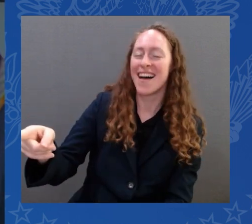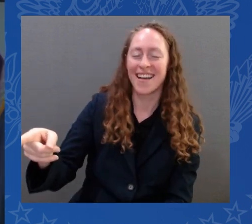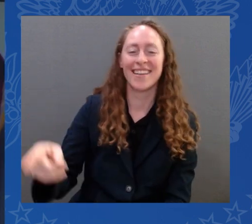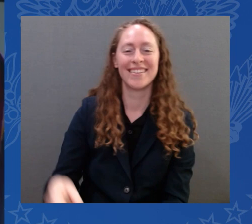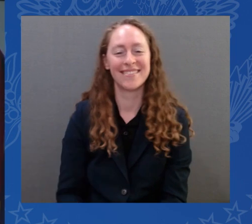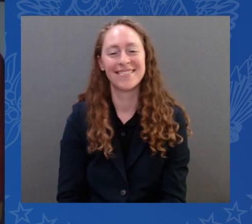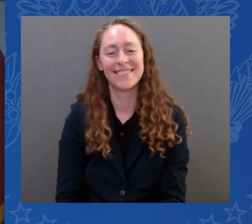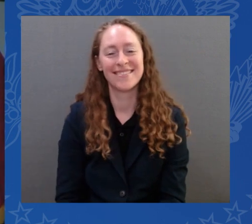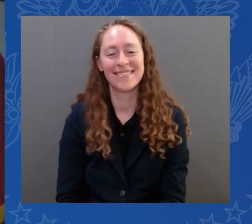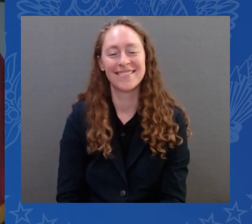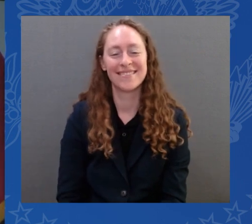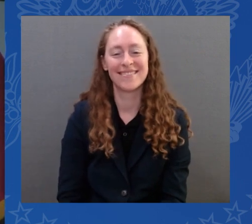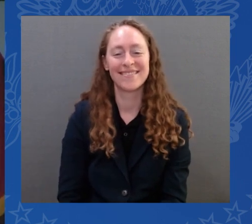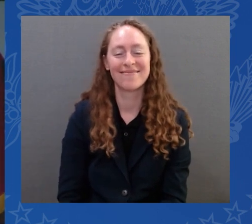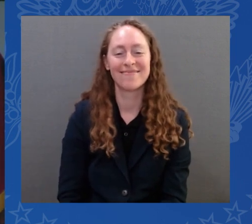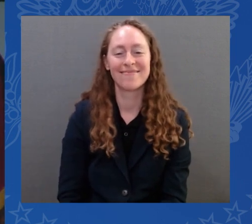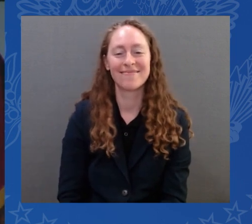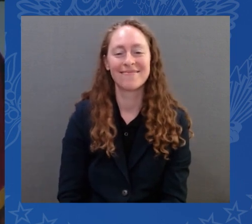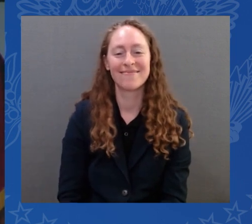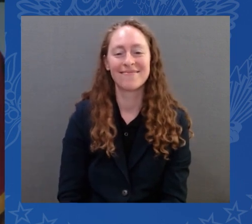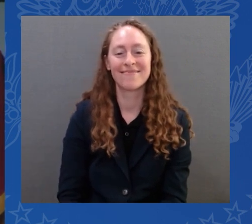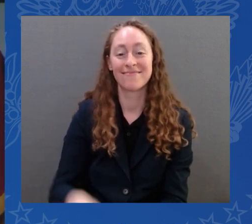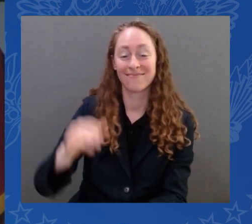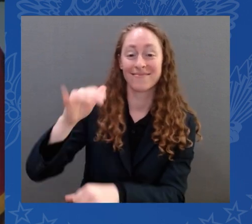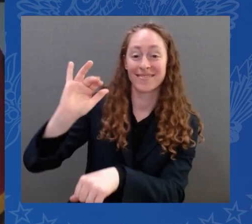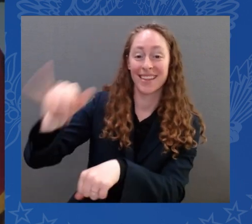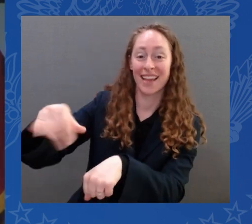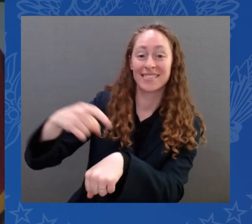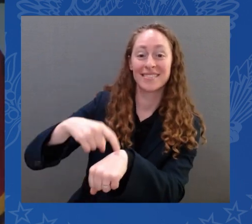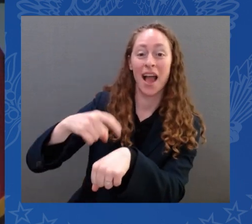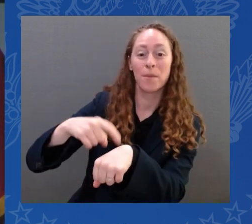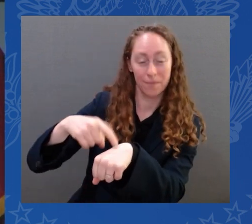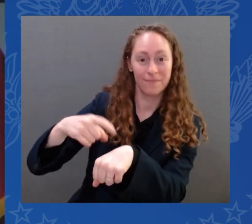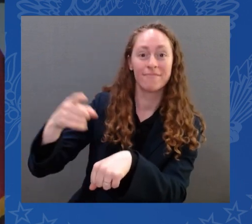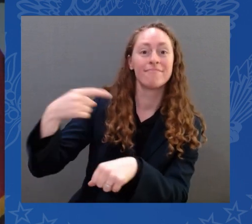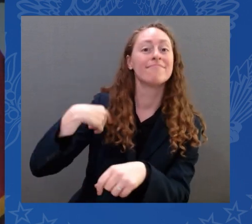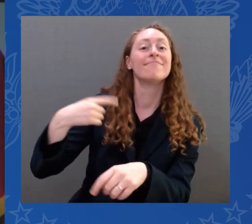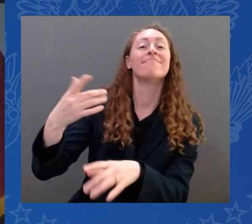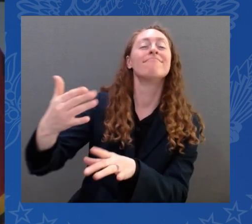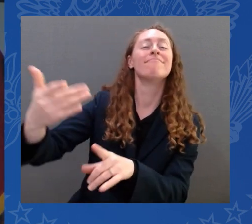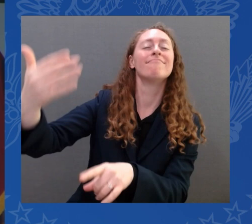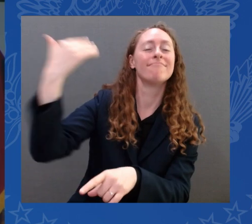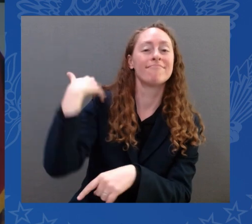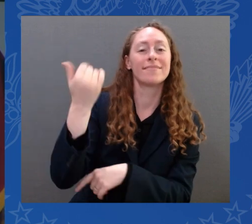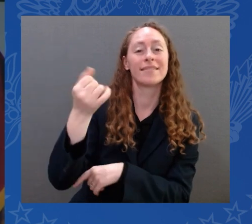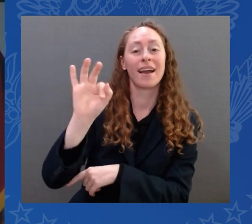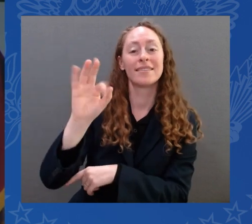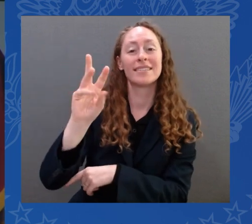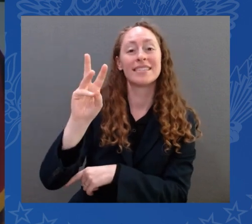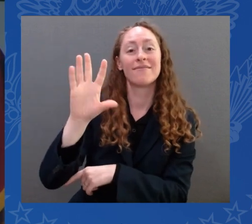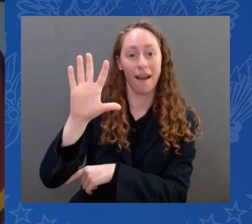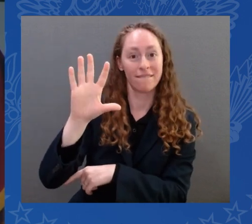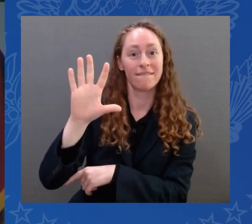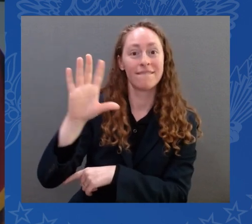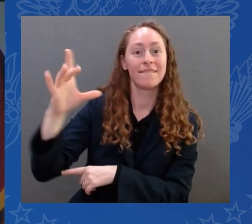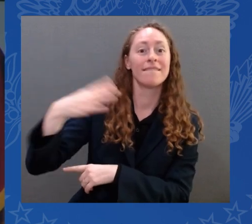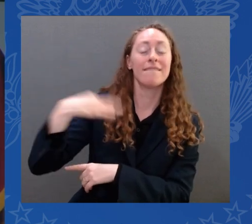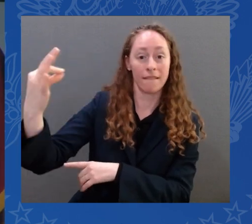by a senator who I was running against in 1972. Never planned it that way.